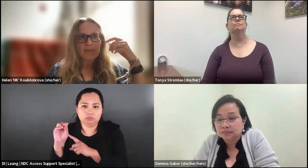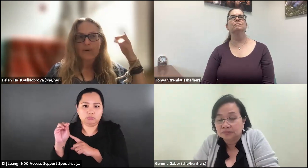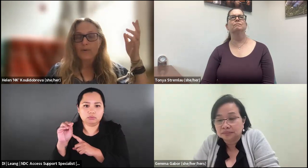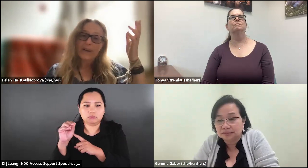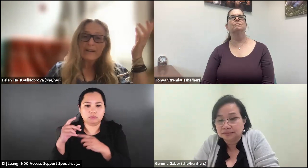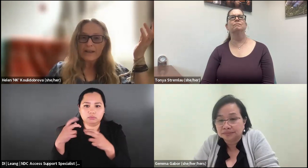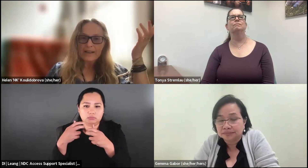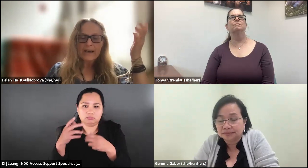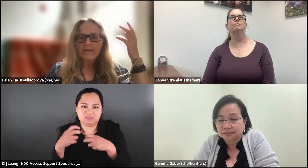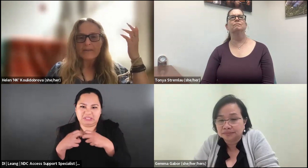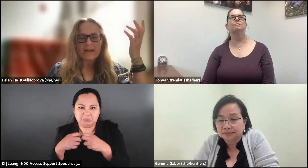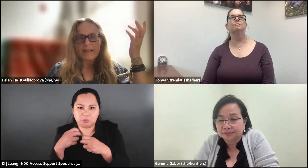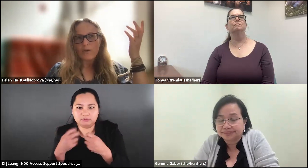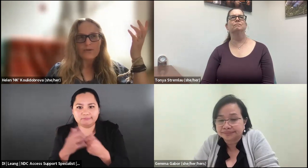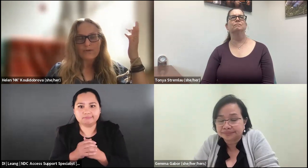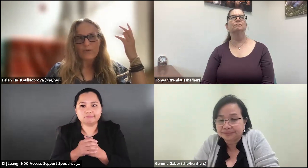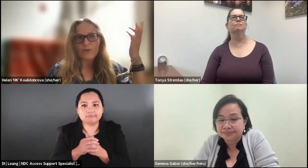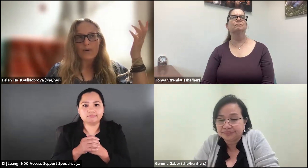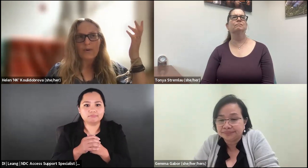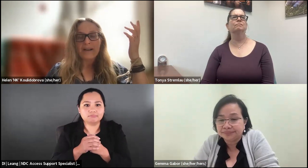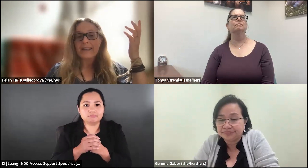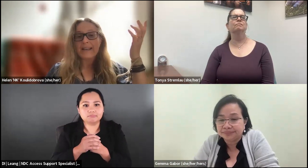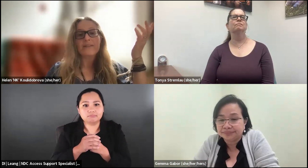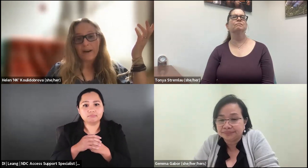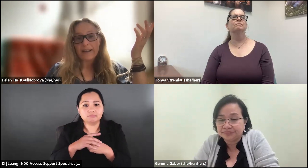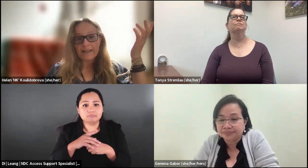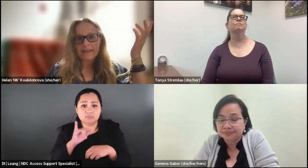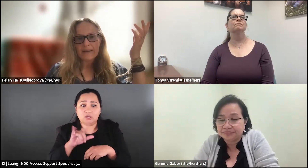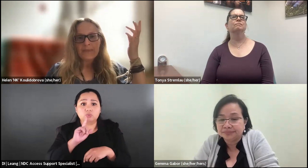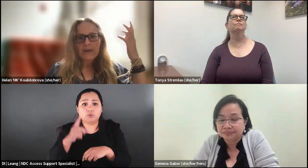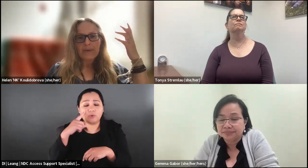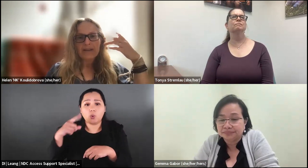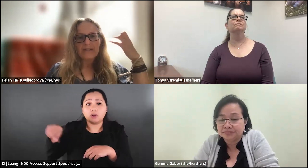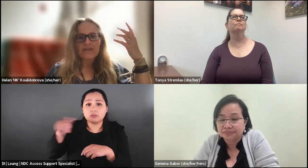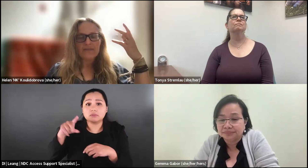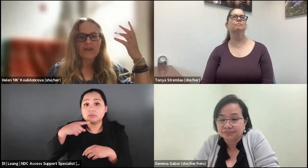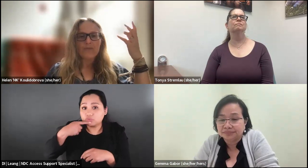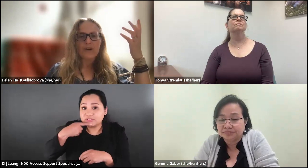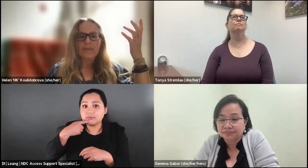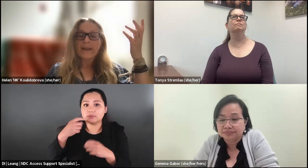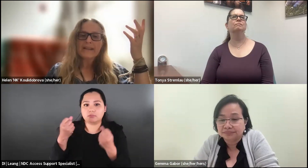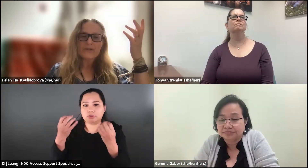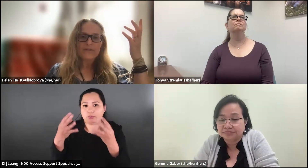who are hearing that also go unidentified. But this is much more complicated